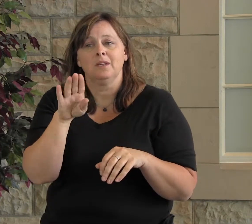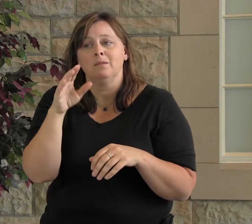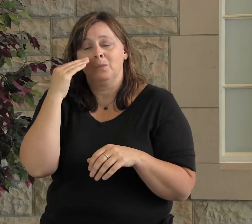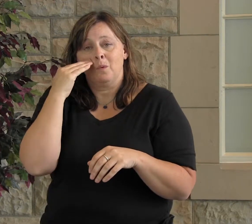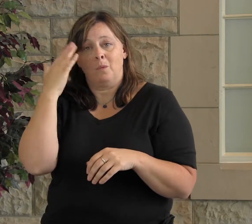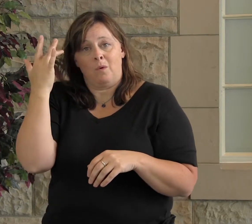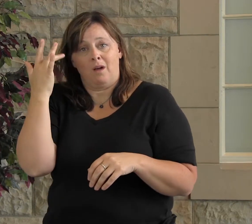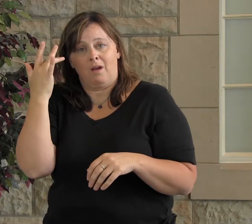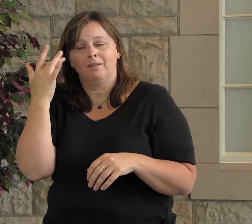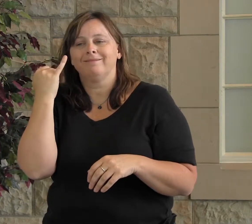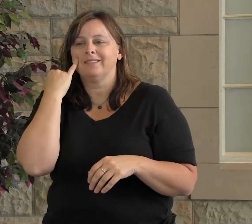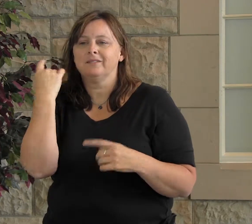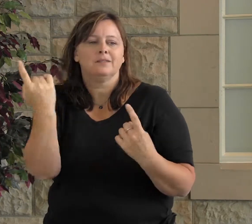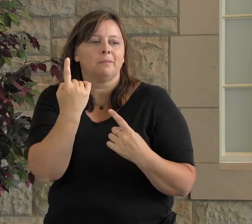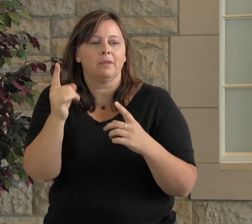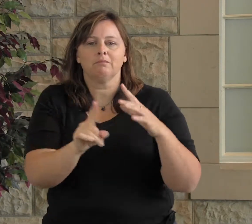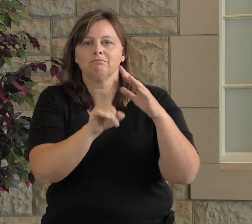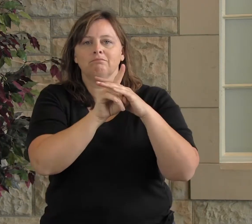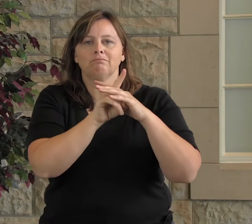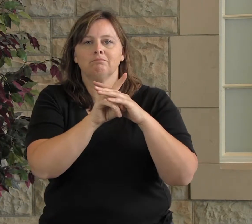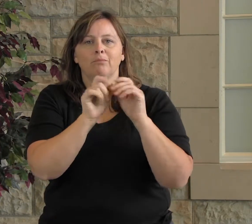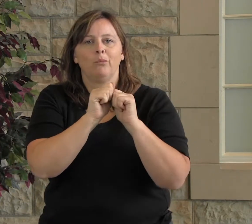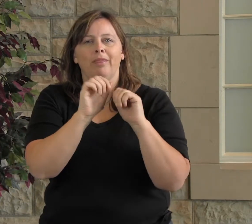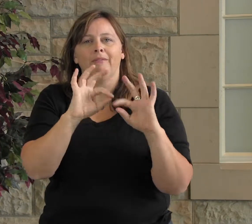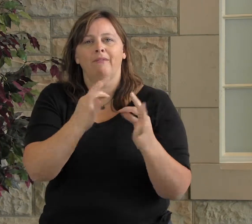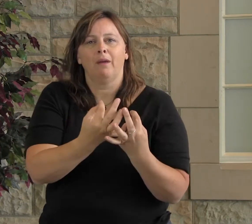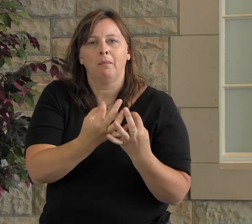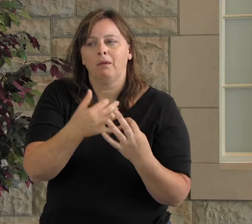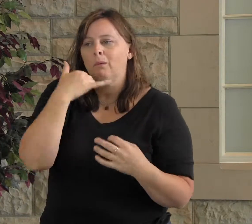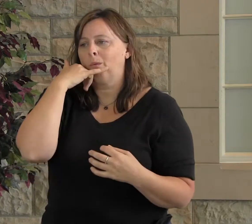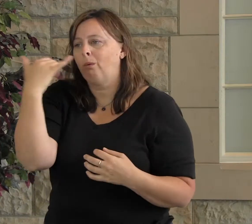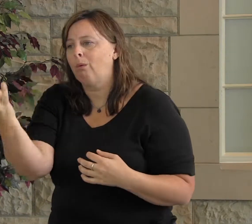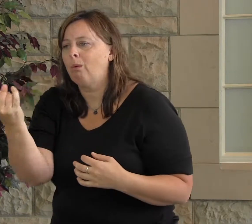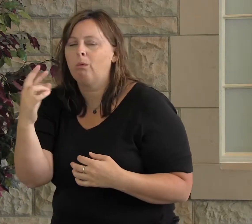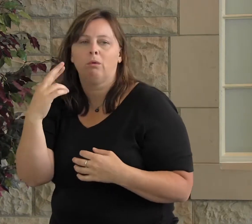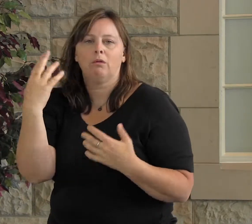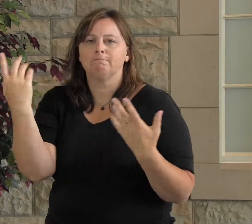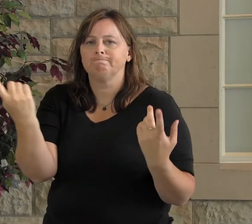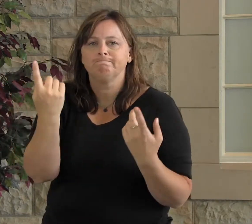after you fill it out. Just in case something comes up later on in the future with the family or something